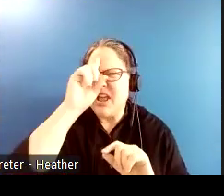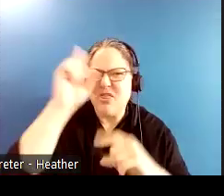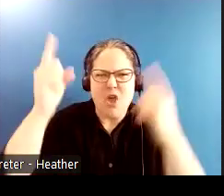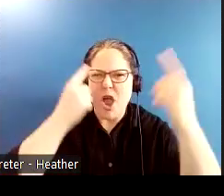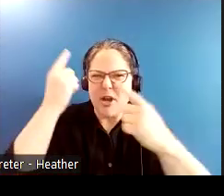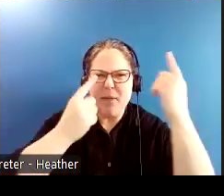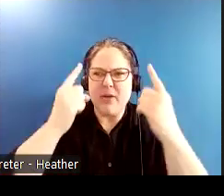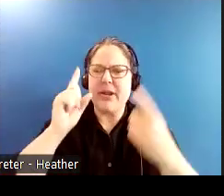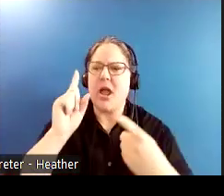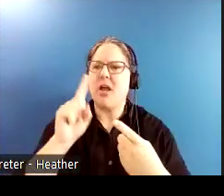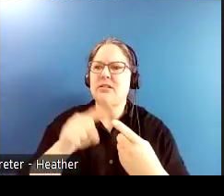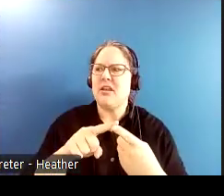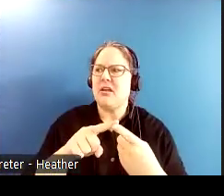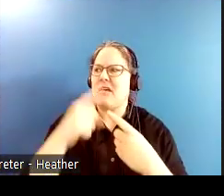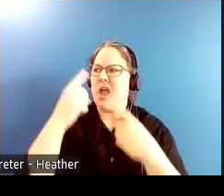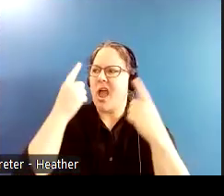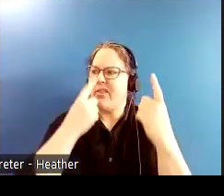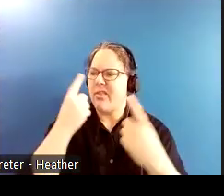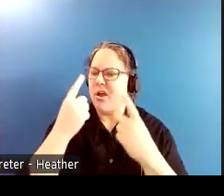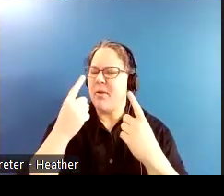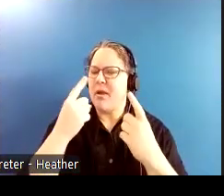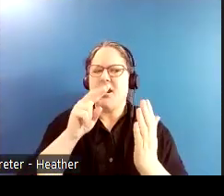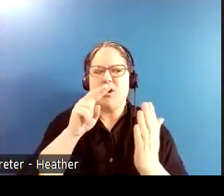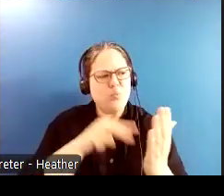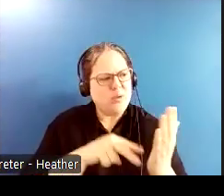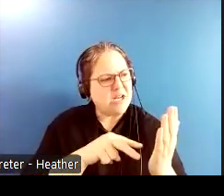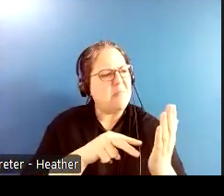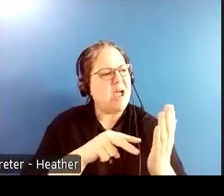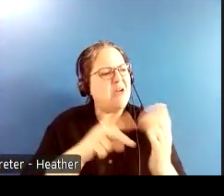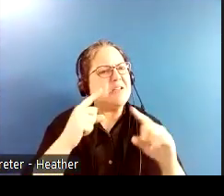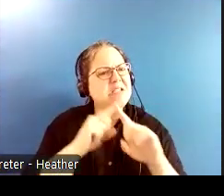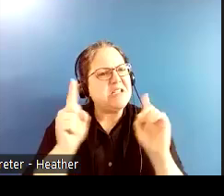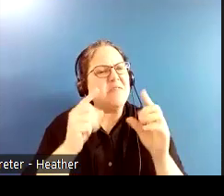started thinking about and and reading about uh different mathematical objects throughout